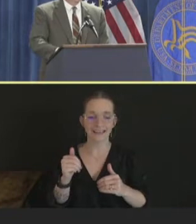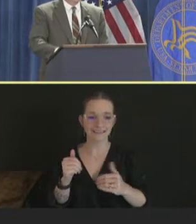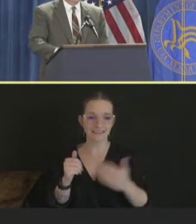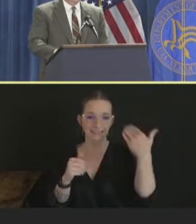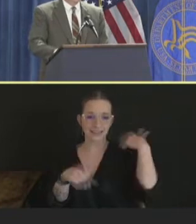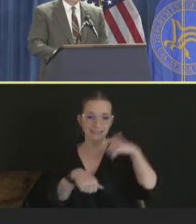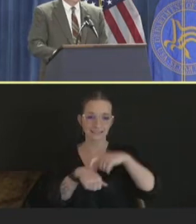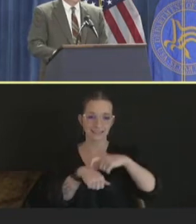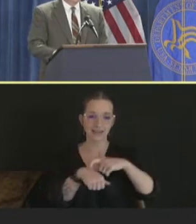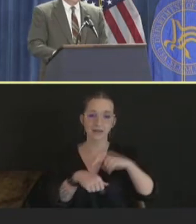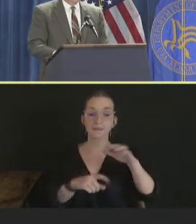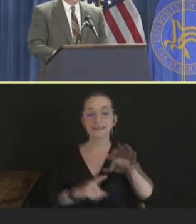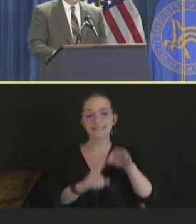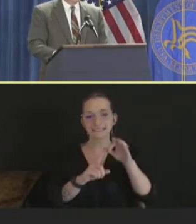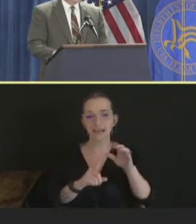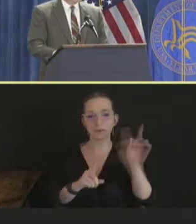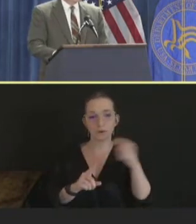made some changes.